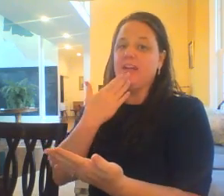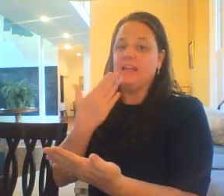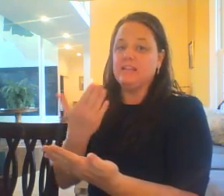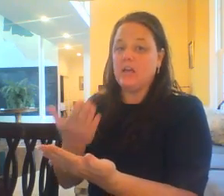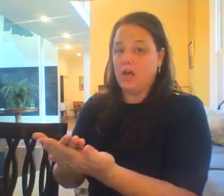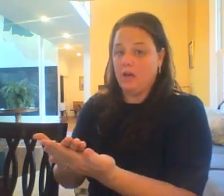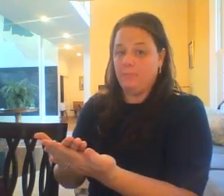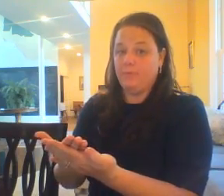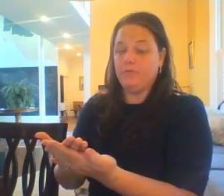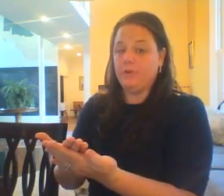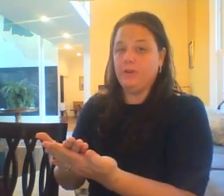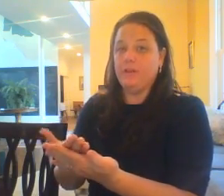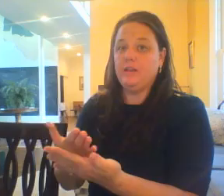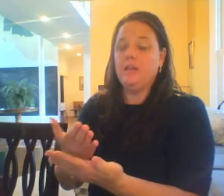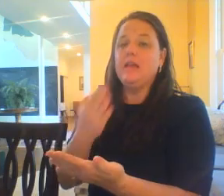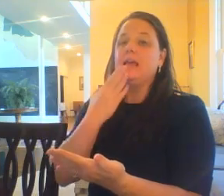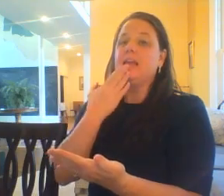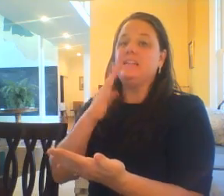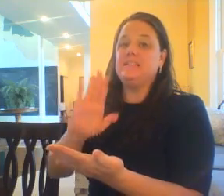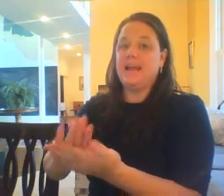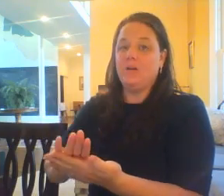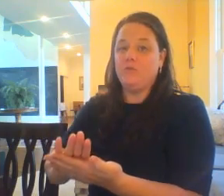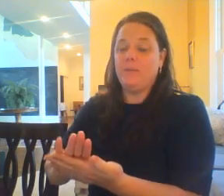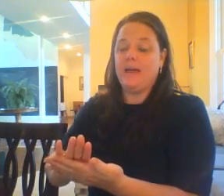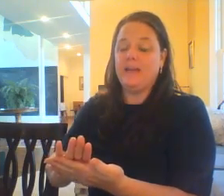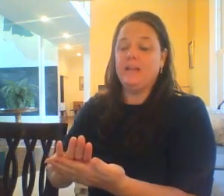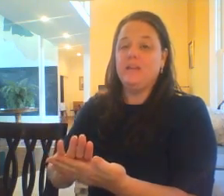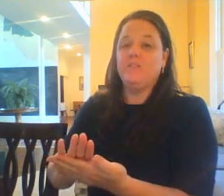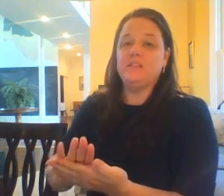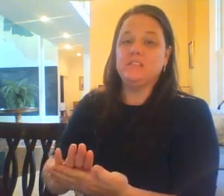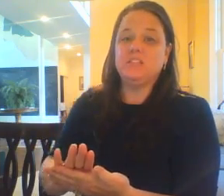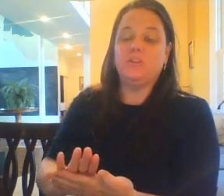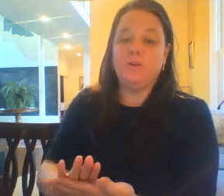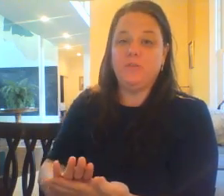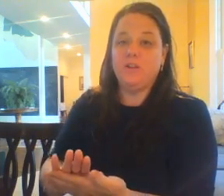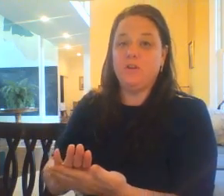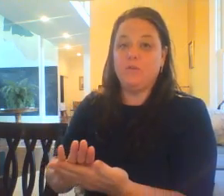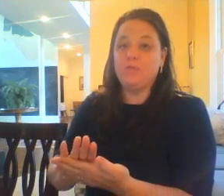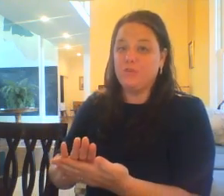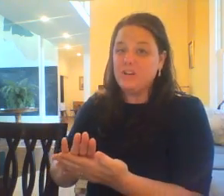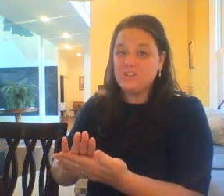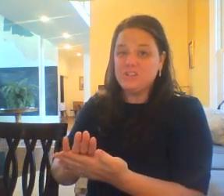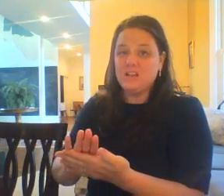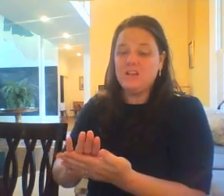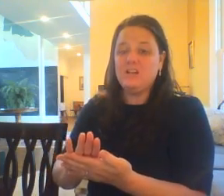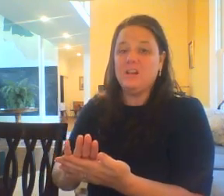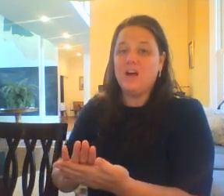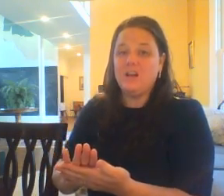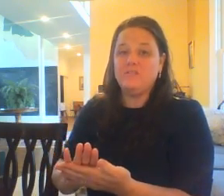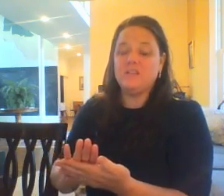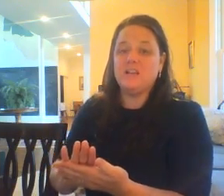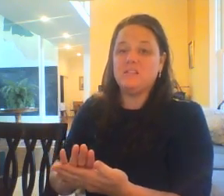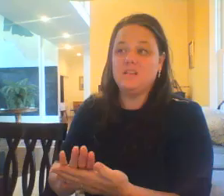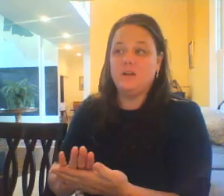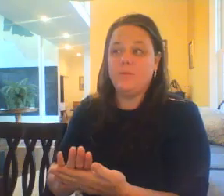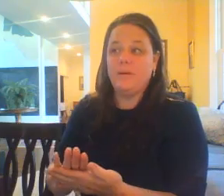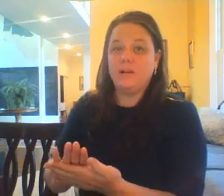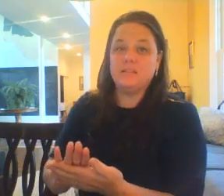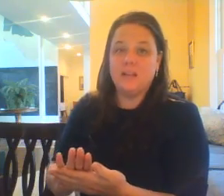hand is up for good and down for bad "GOOD", "BAD"... The difference here is your hand is up for "GOOD" and down for "BAD." this is the derivative of a French sign